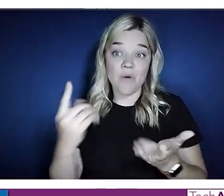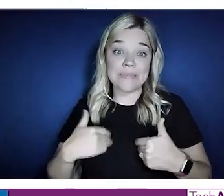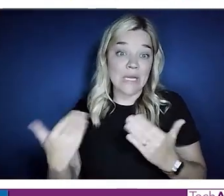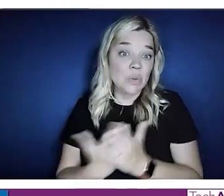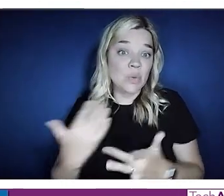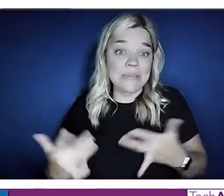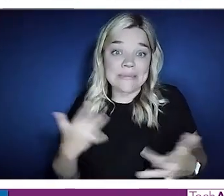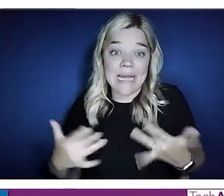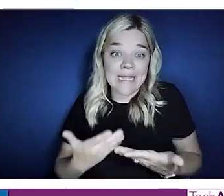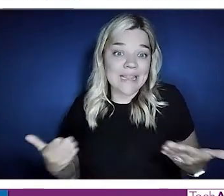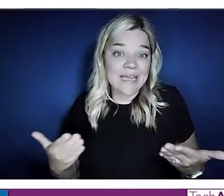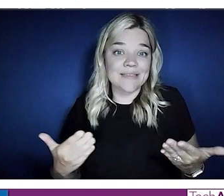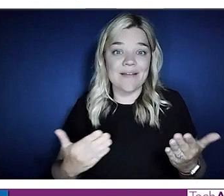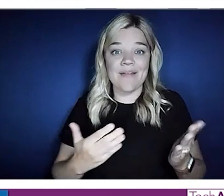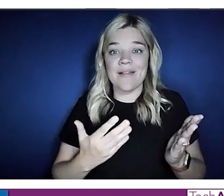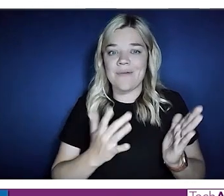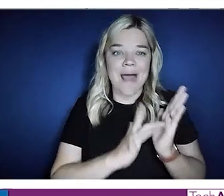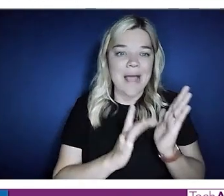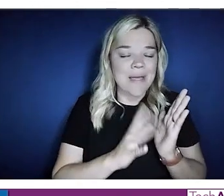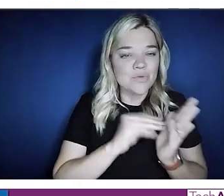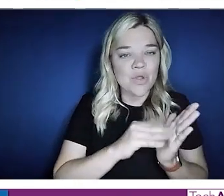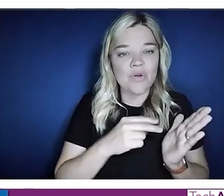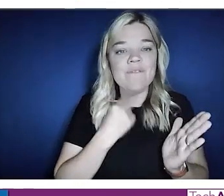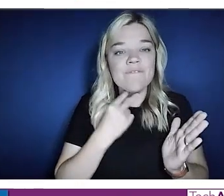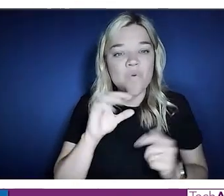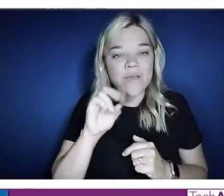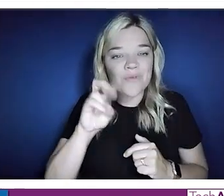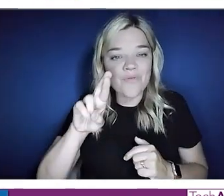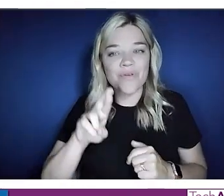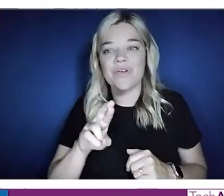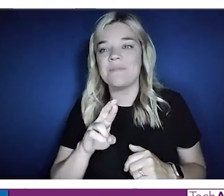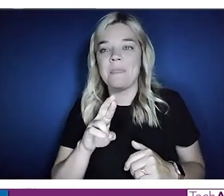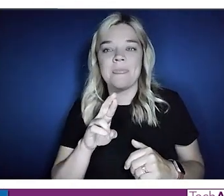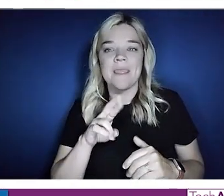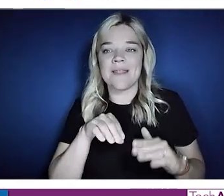We got iPads to learn voiceover. I mean, just the access that they provide,